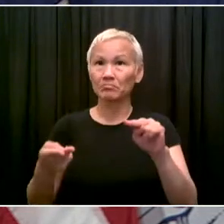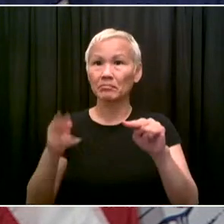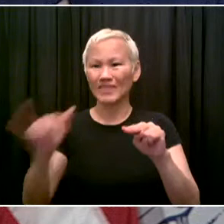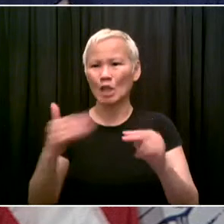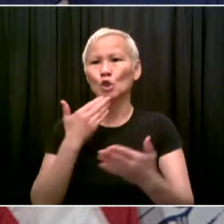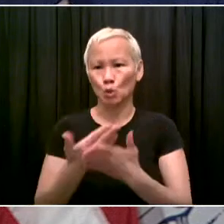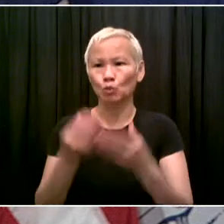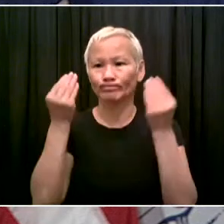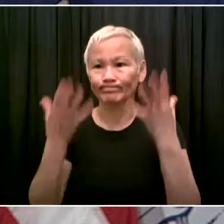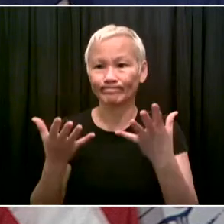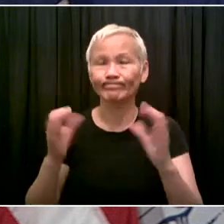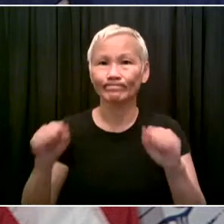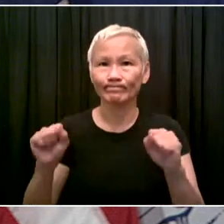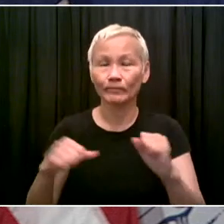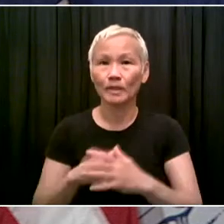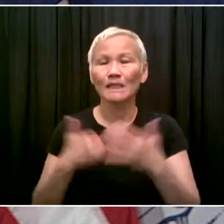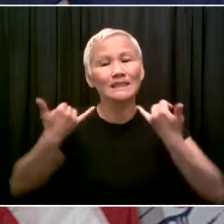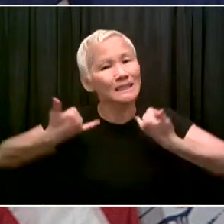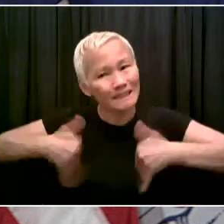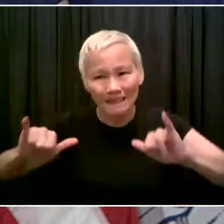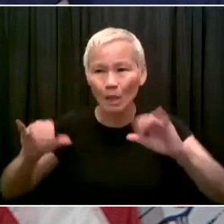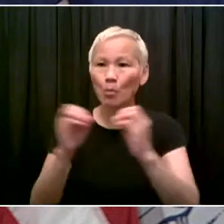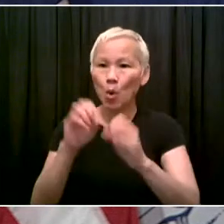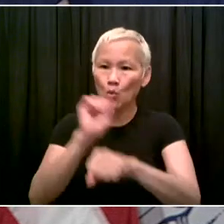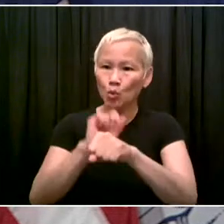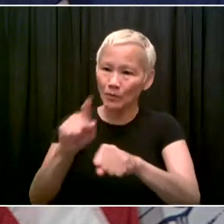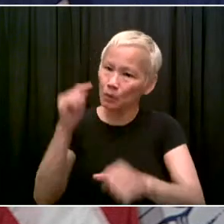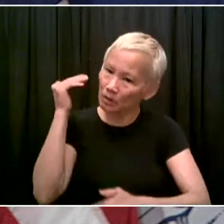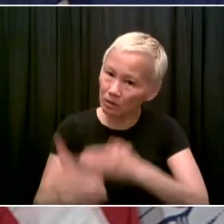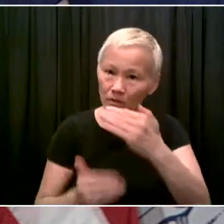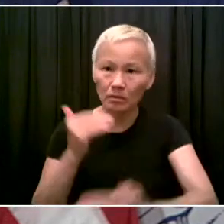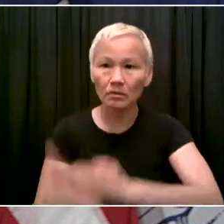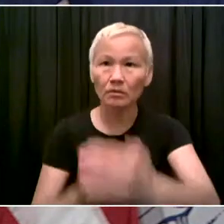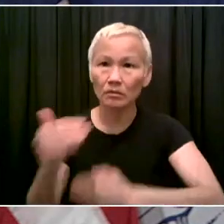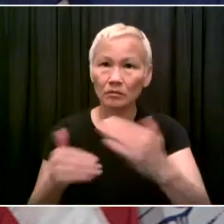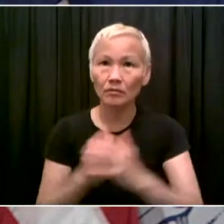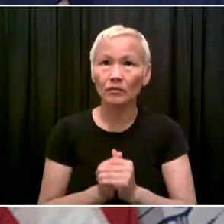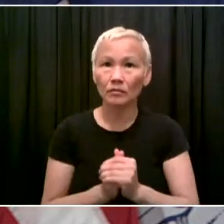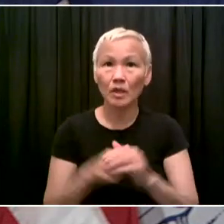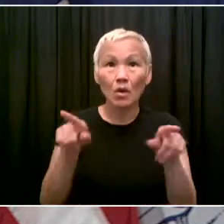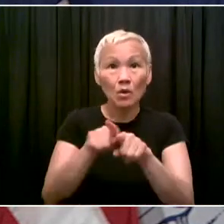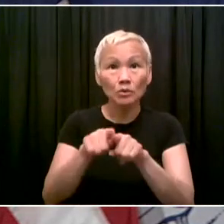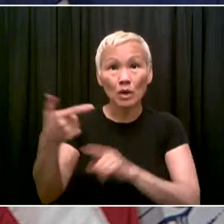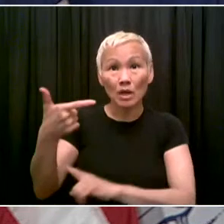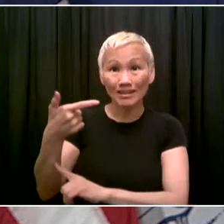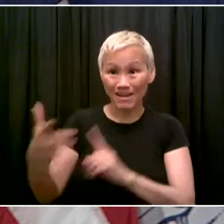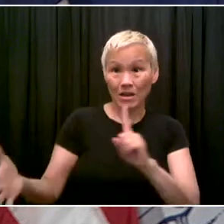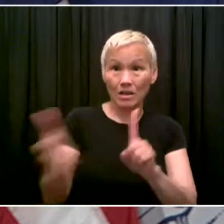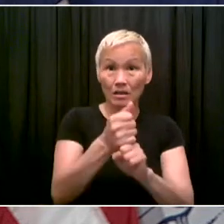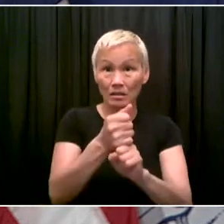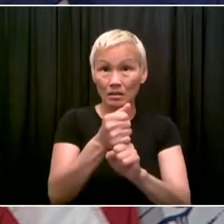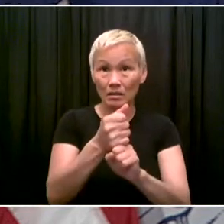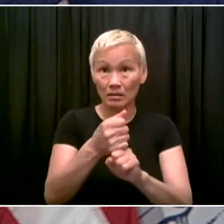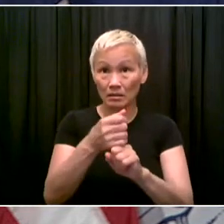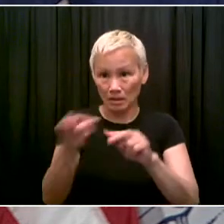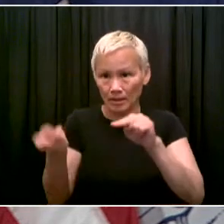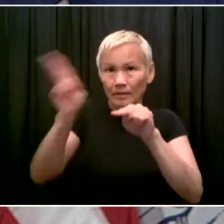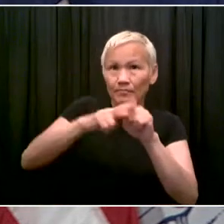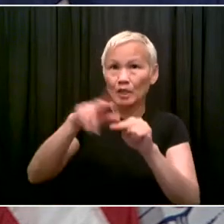SHOOTING INCIDENTS MONTH OVER MONTH FROM LAST YEAR, IT IS PROGRE SSBUT WE KNOW WE HAVE SO